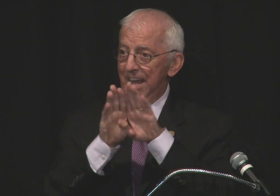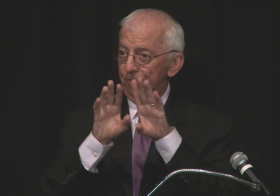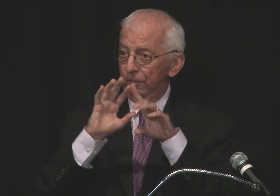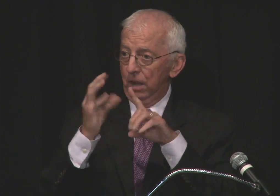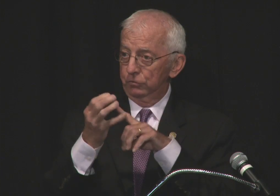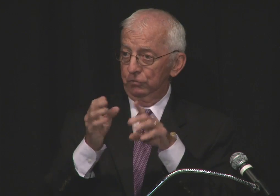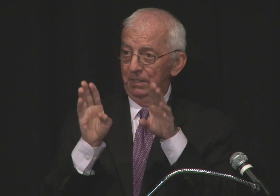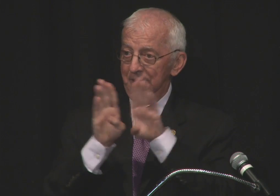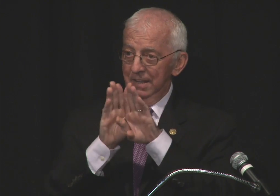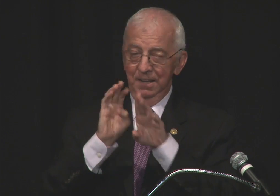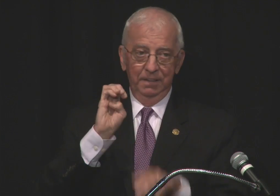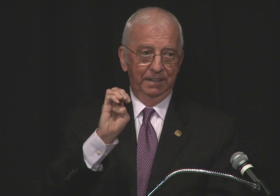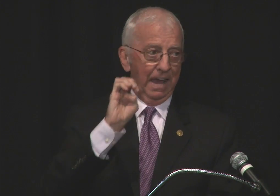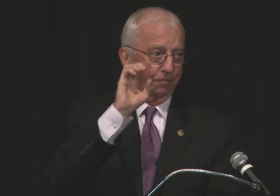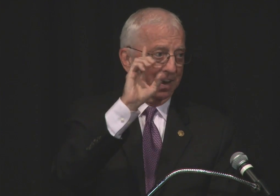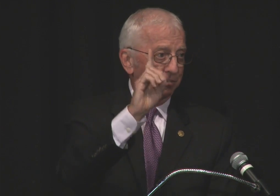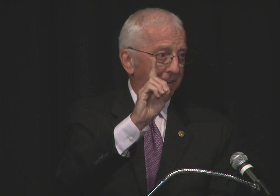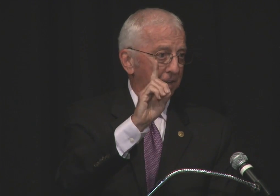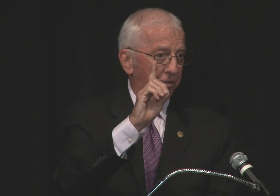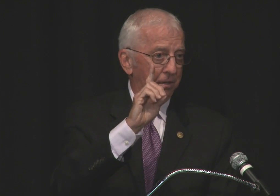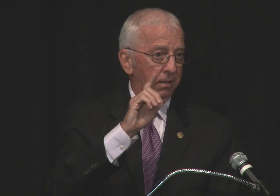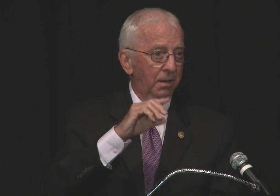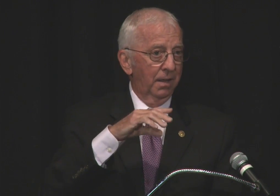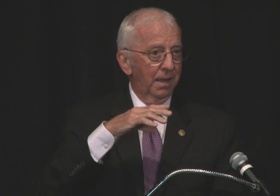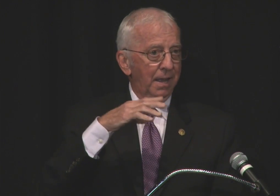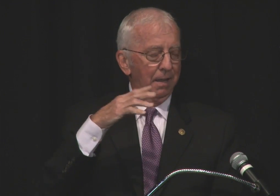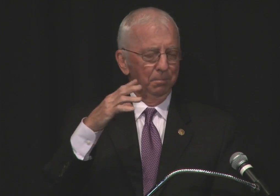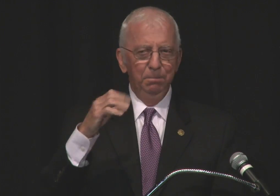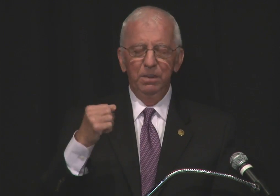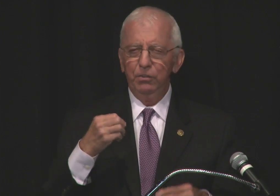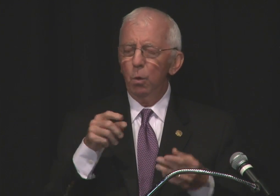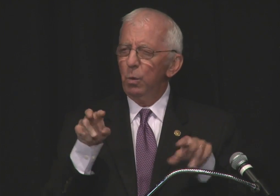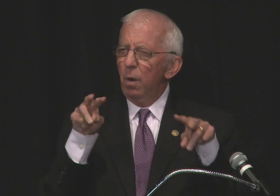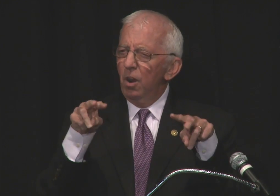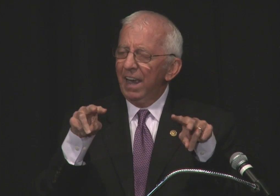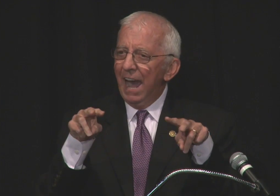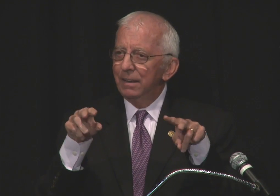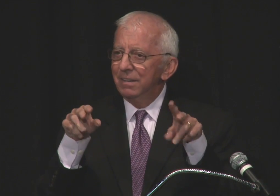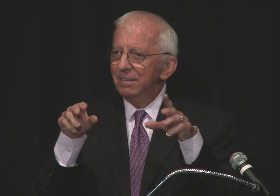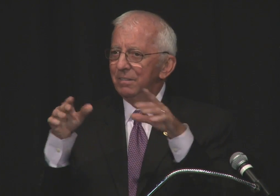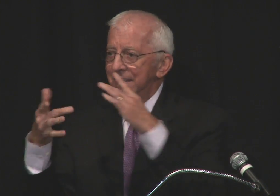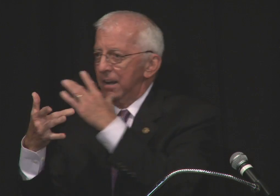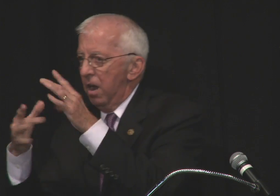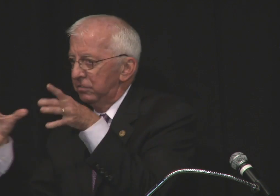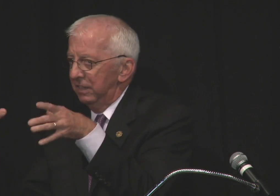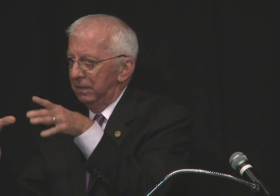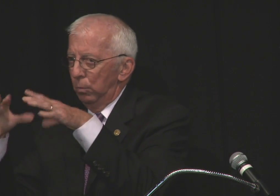deaf culture, deaf education. So we want to look at technology